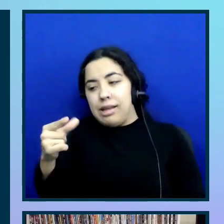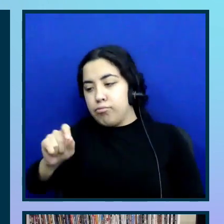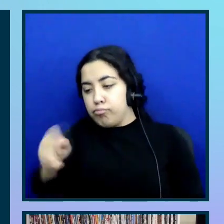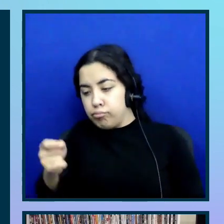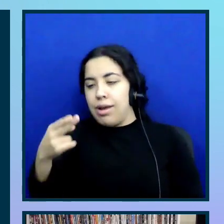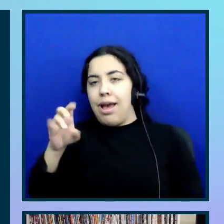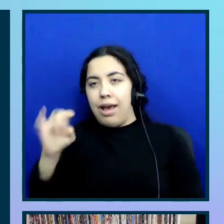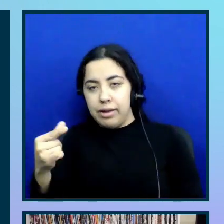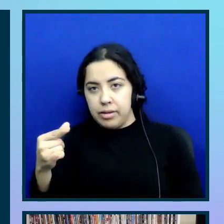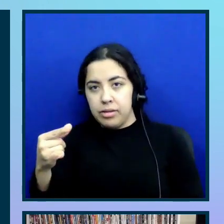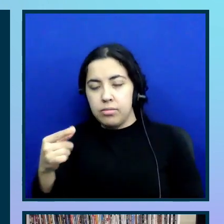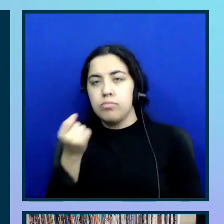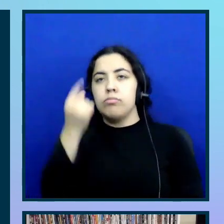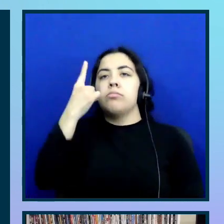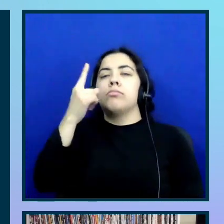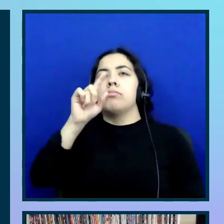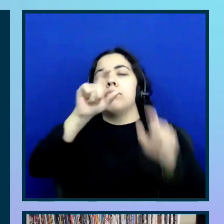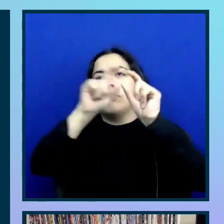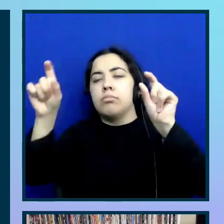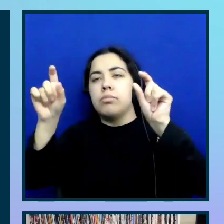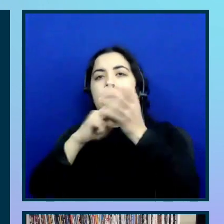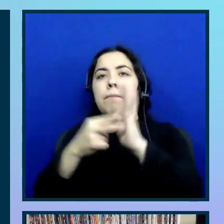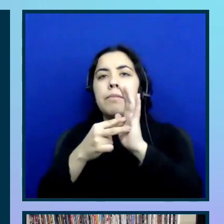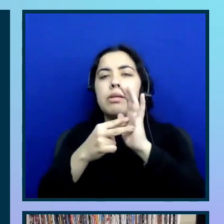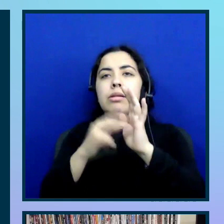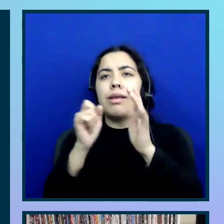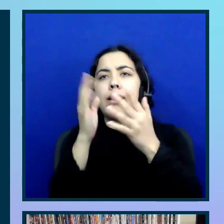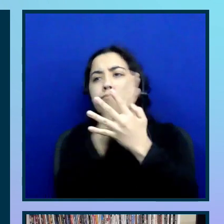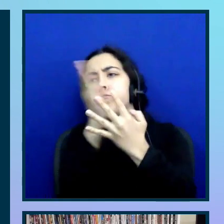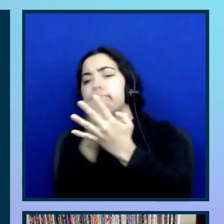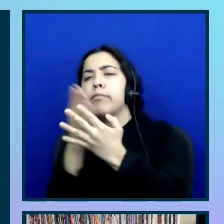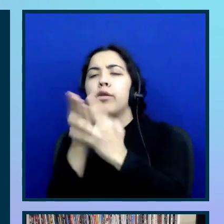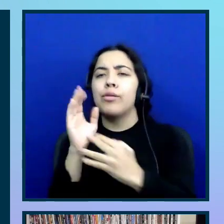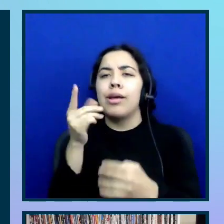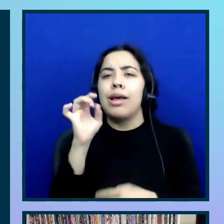screen reader users can also navigate by headings alone to gain an understanding of the page content.